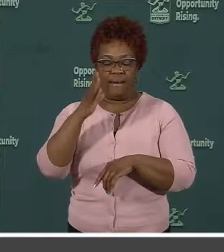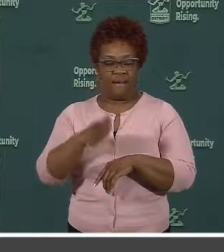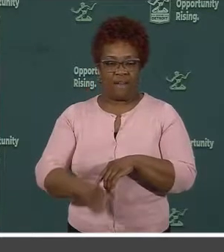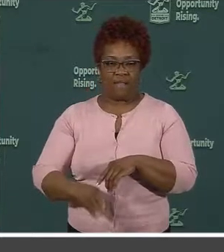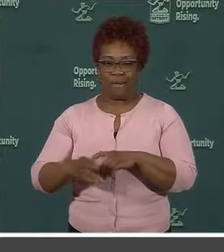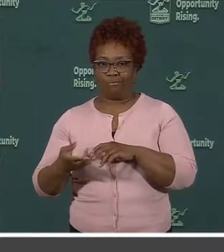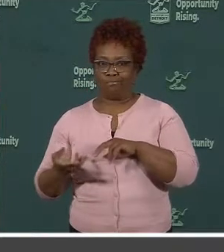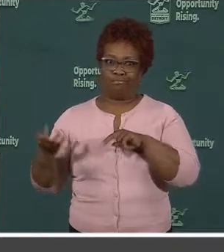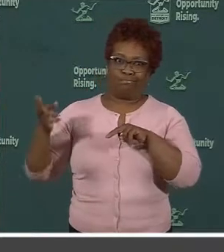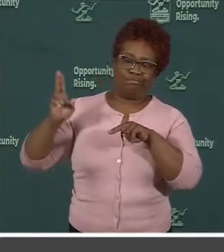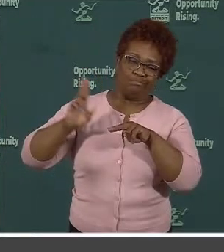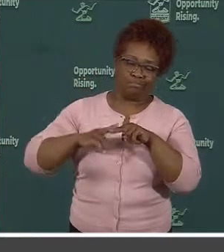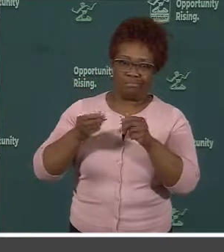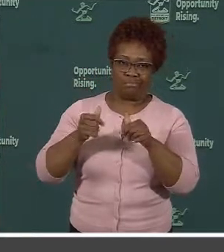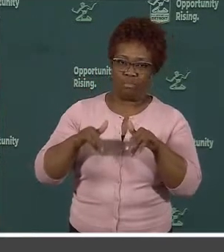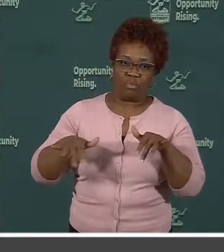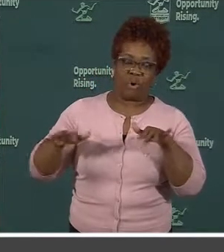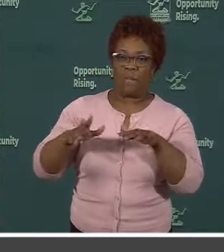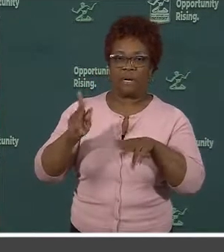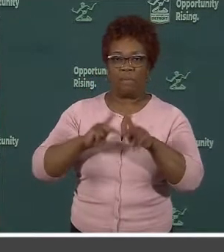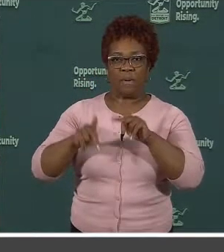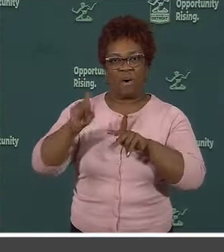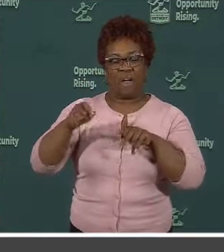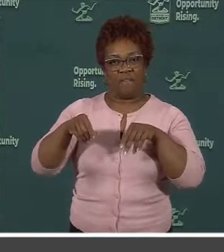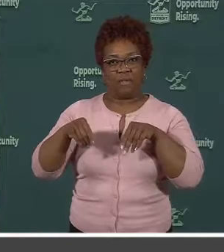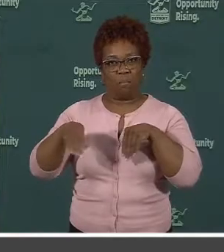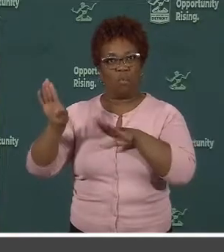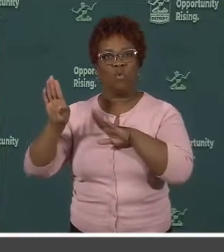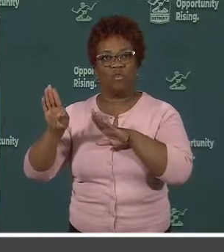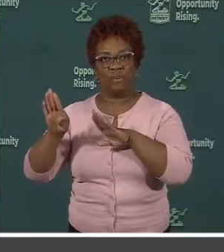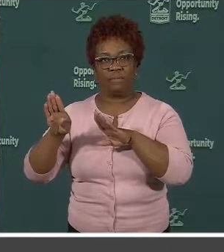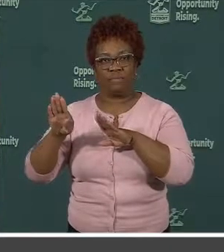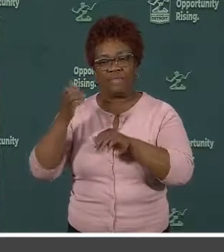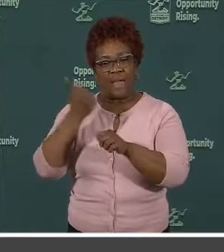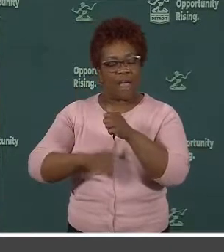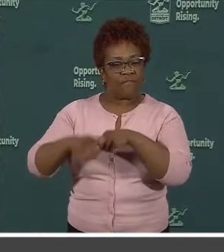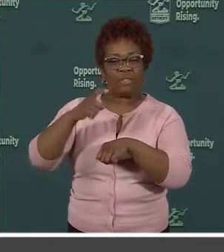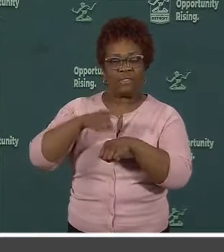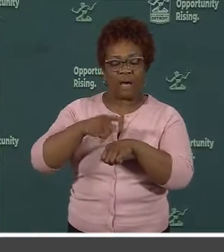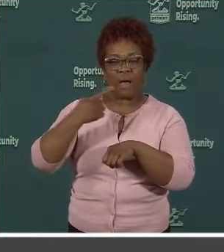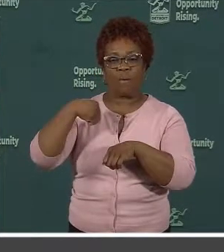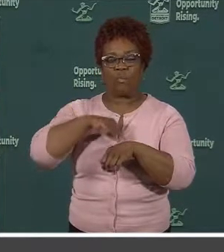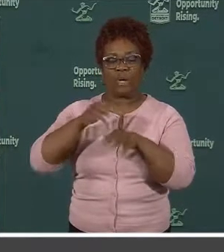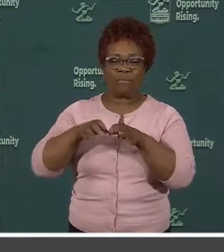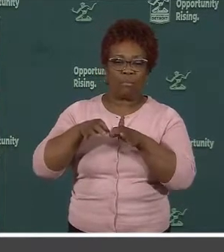SINGLE TIME OUR HOUSING FOLKS HAVE SAT DOWN AND EXTENDED THE AGREEMENT 20 30 40 YEARS SIX